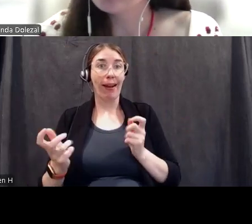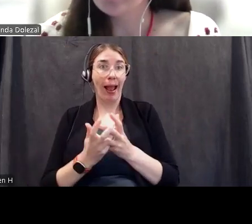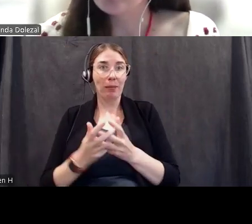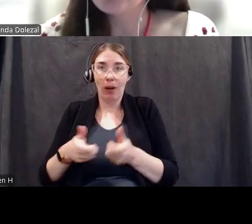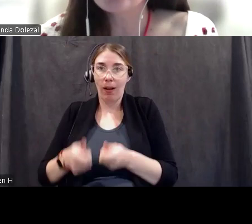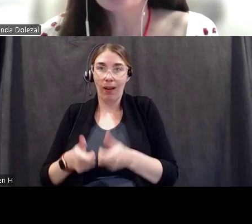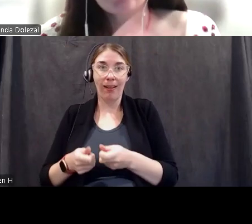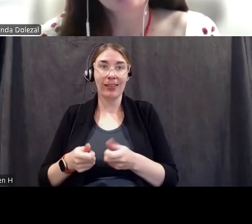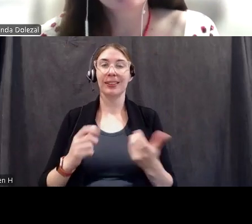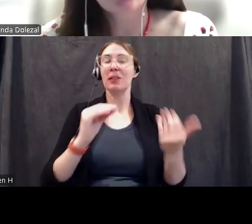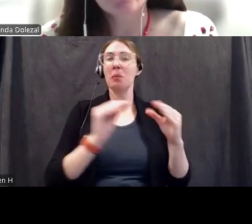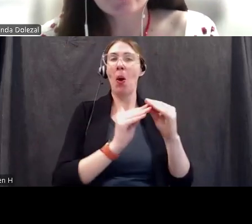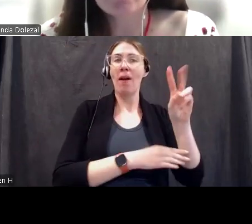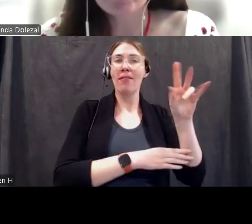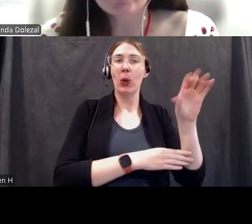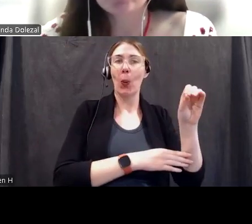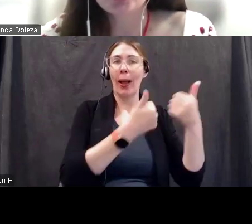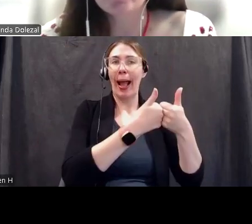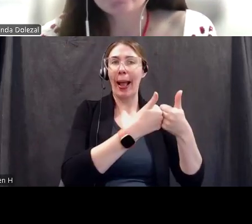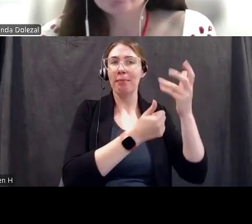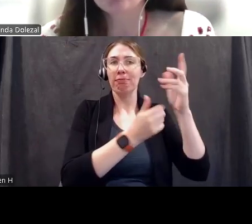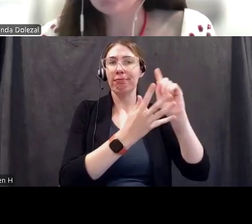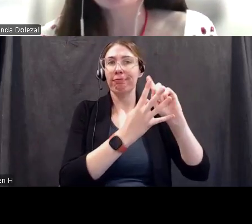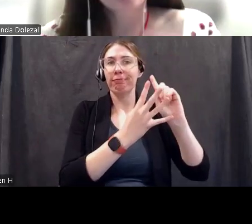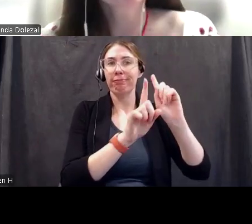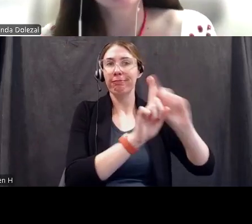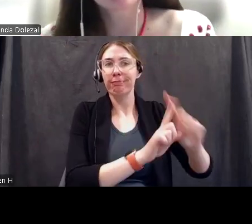to video games, and Martha has some great examples when she gets to what